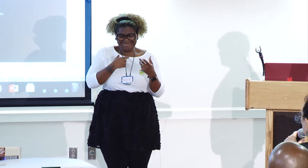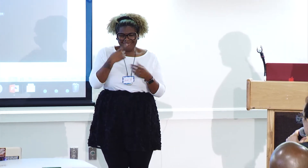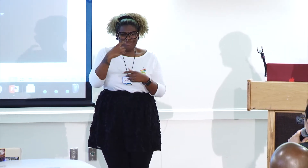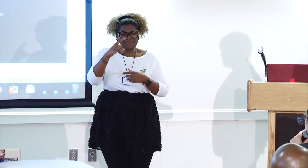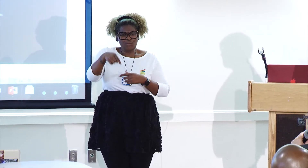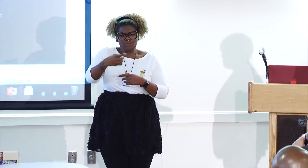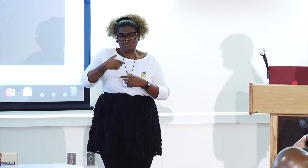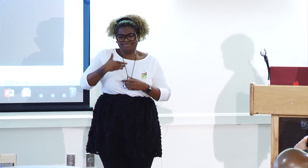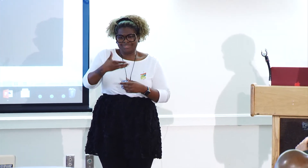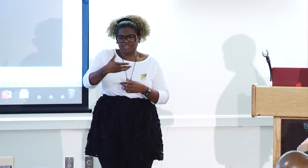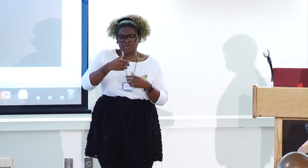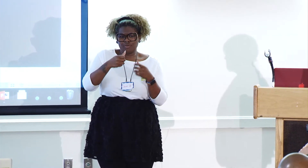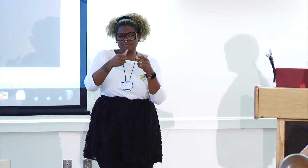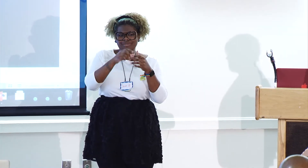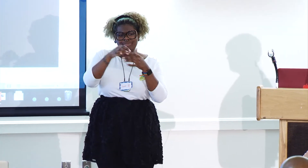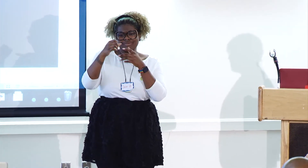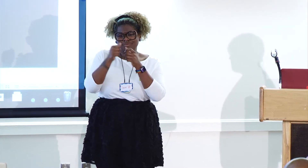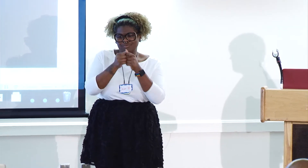I'm not sure exactly how to eradicate that tension.